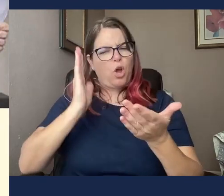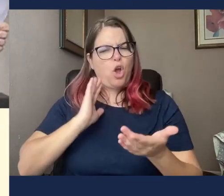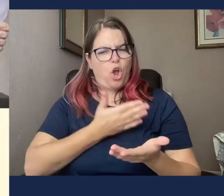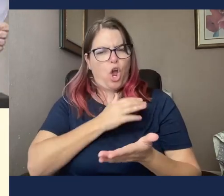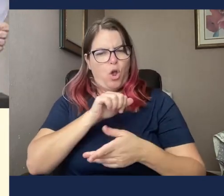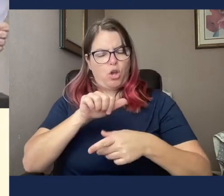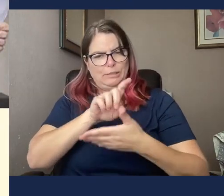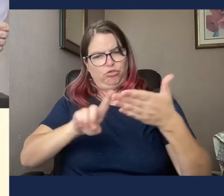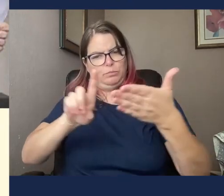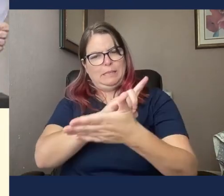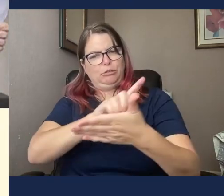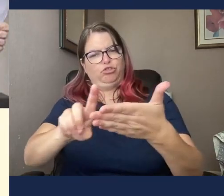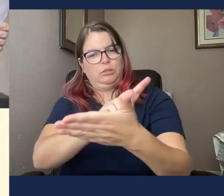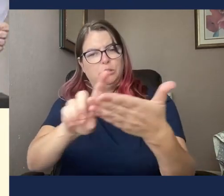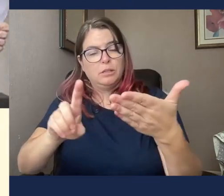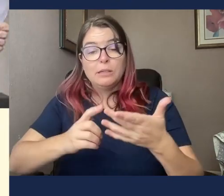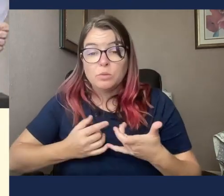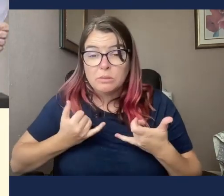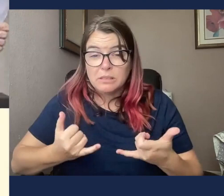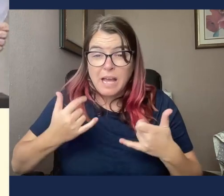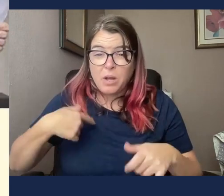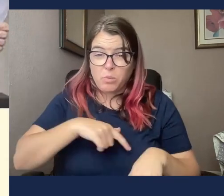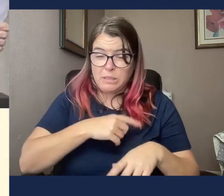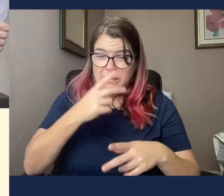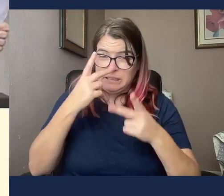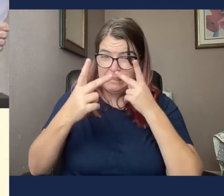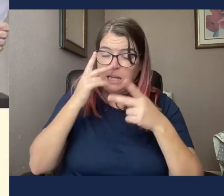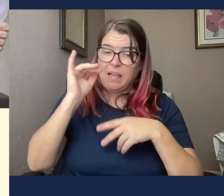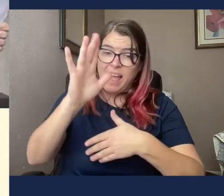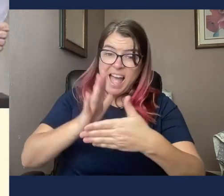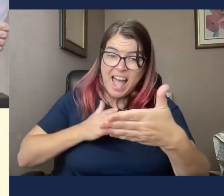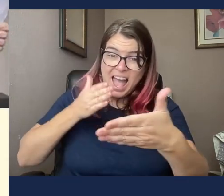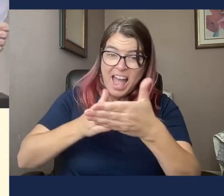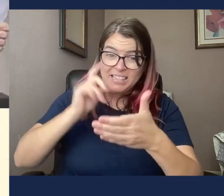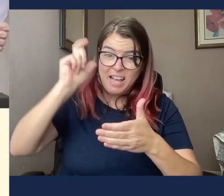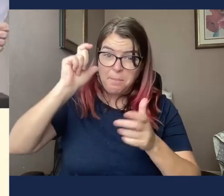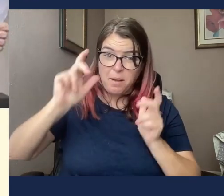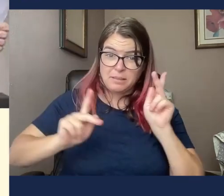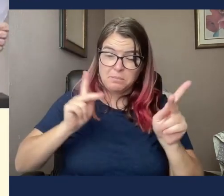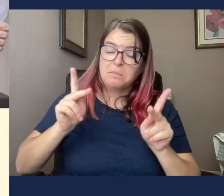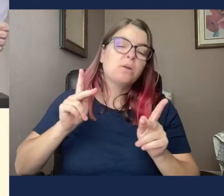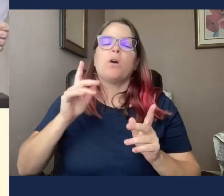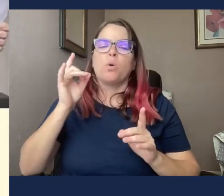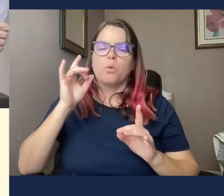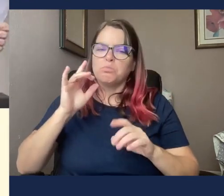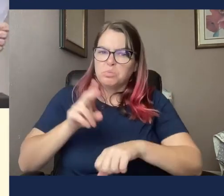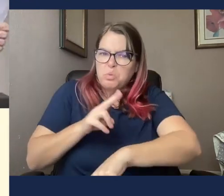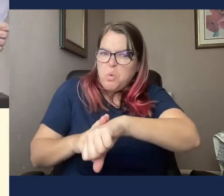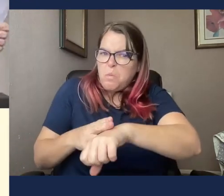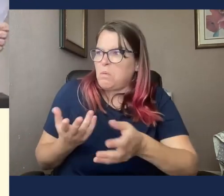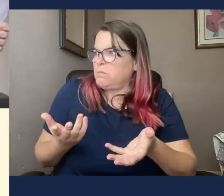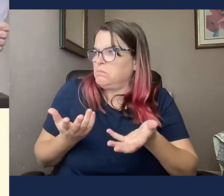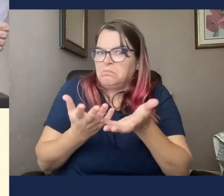the slide. They will protest the building of new mosques. They'll attempt to ban Islamic law in courts, which never had a role